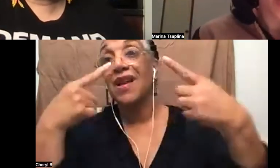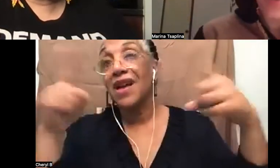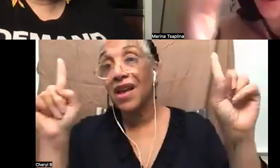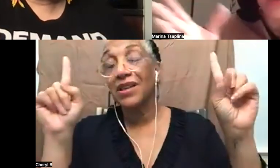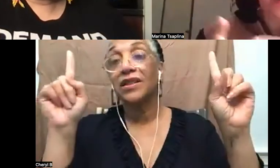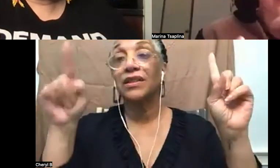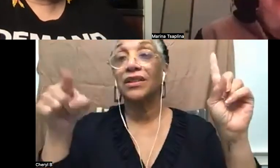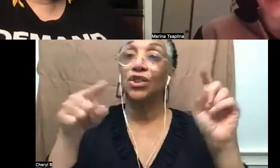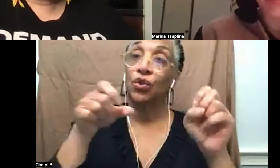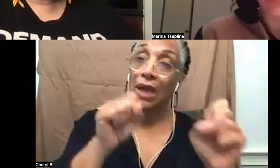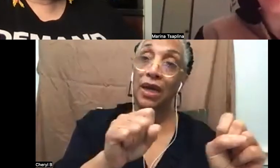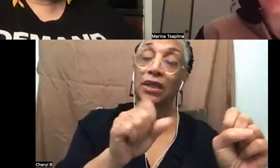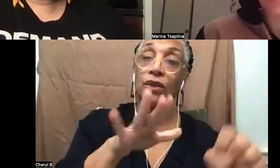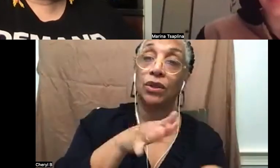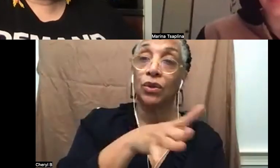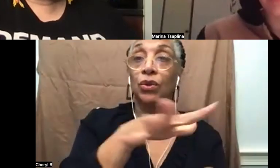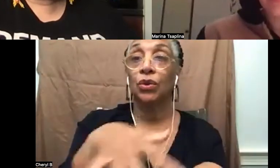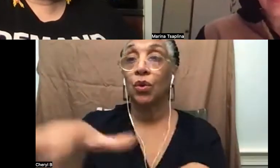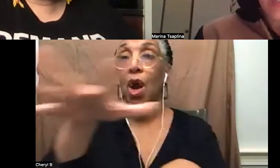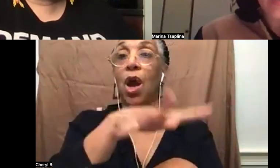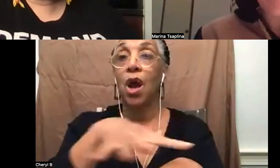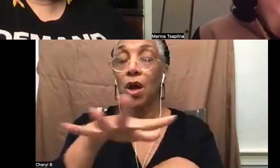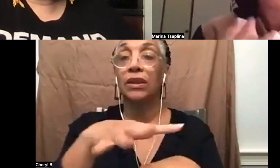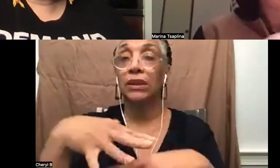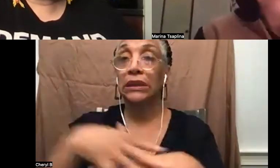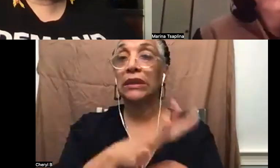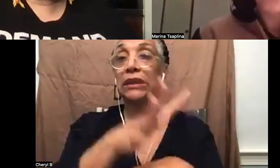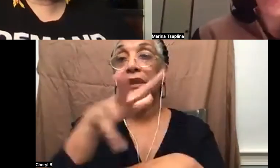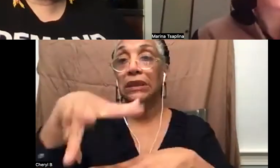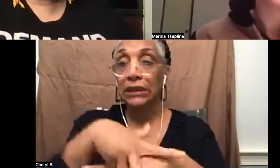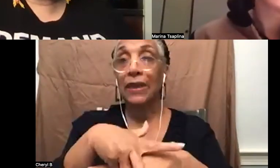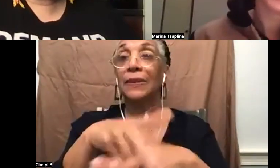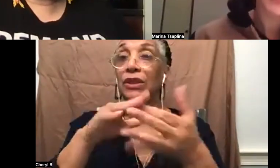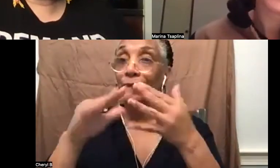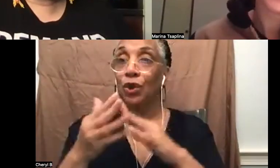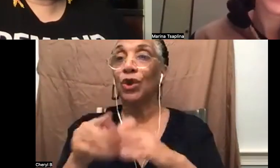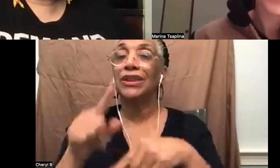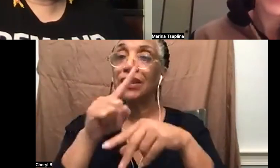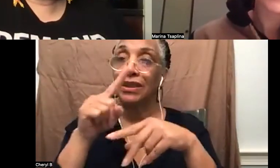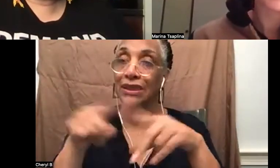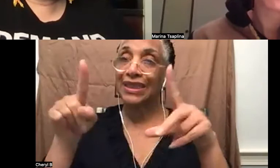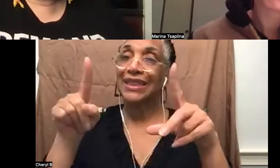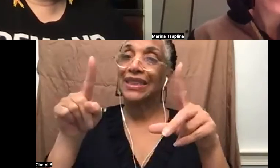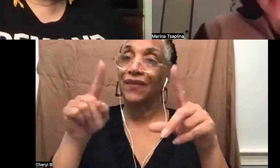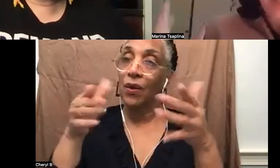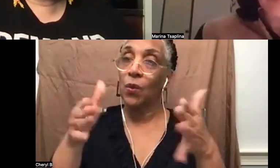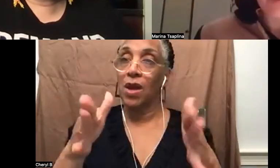across disabled and Indigenous communities? That take different forms and different shapes? And we would love to hear